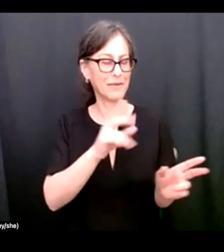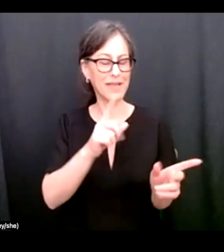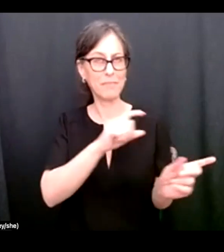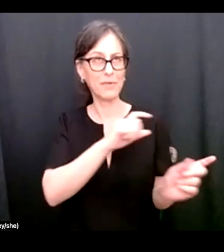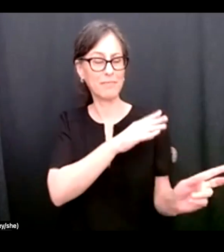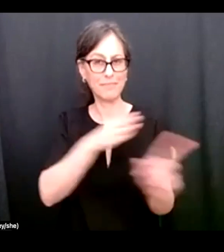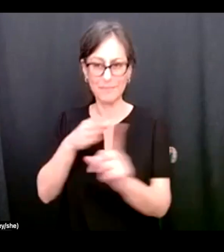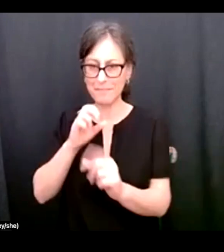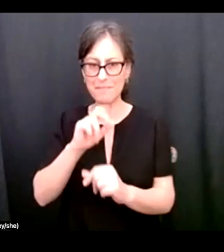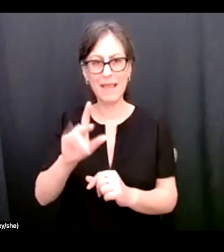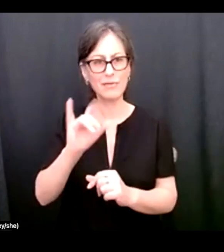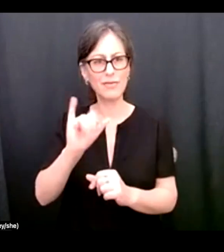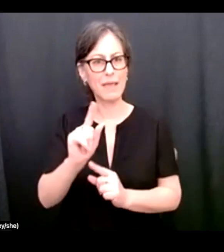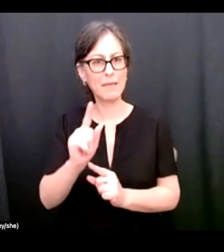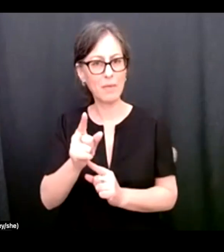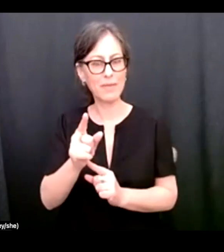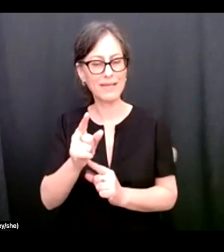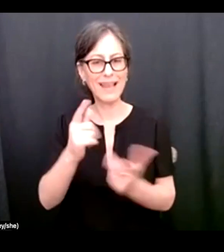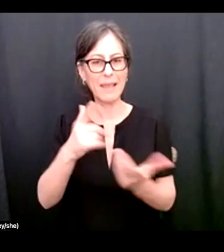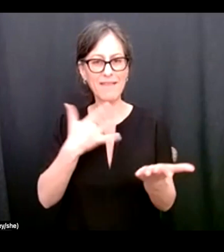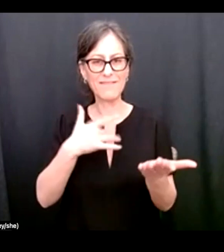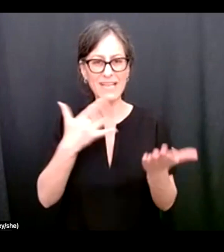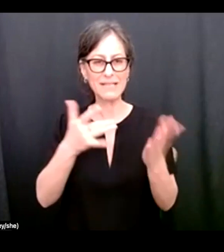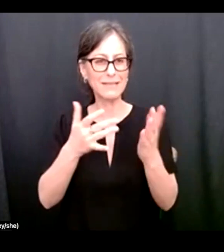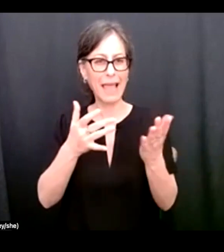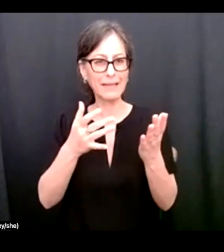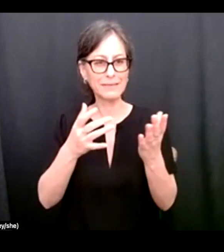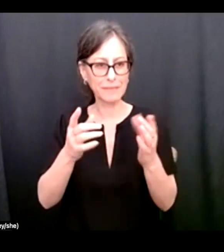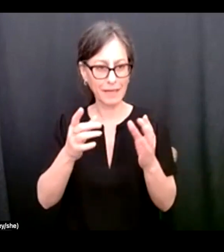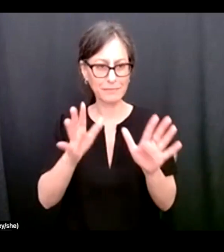time as well as kind of takes you out of whatever, you know, reality you're living.